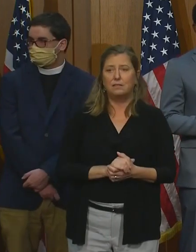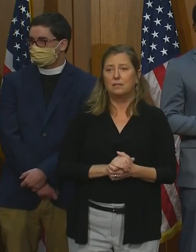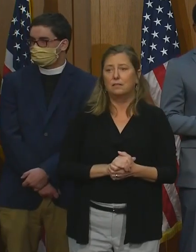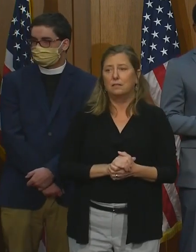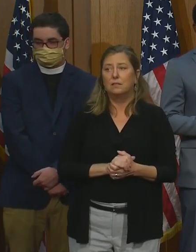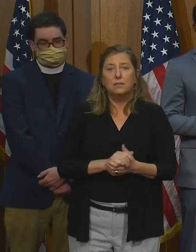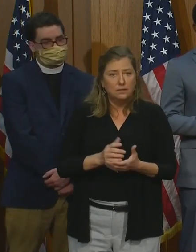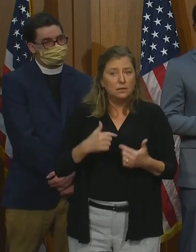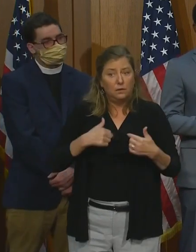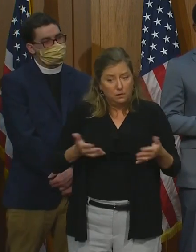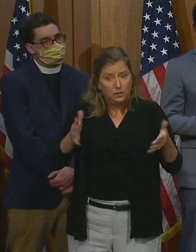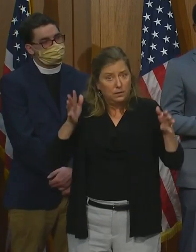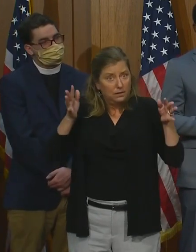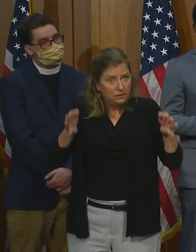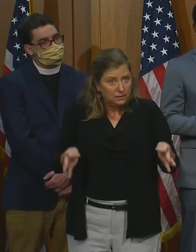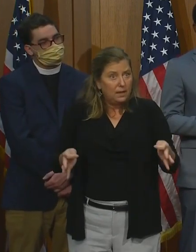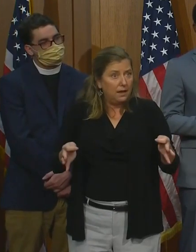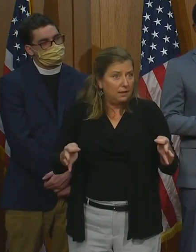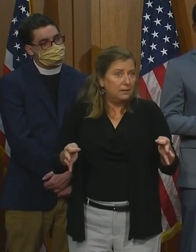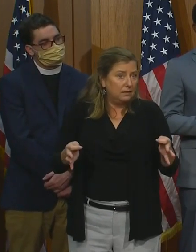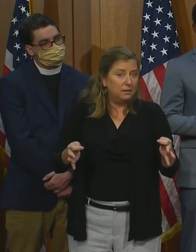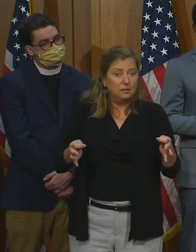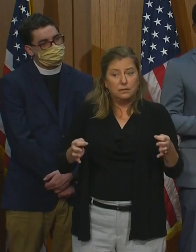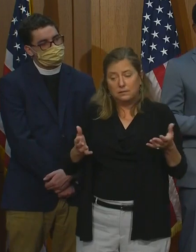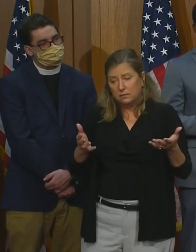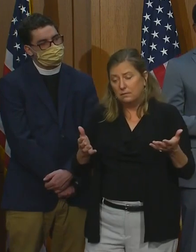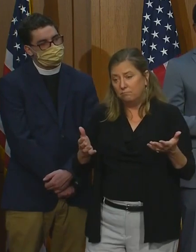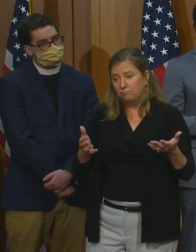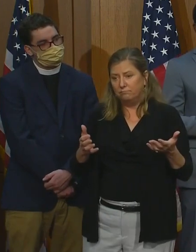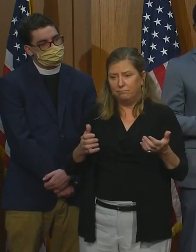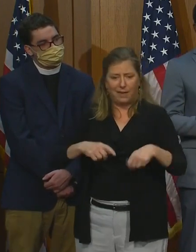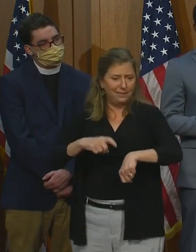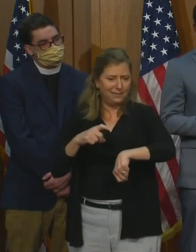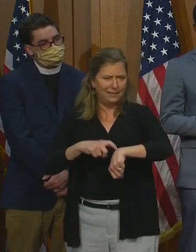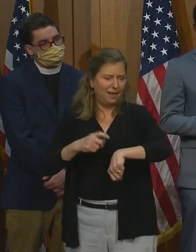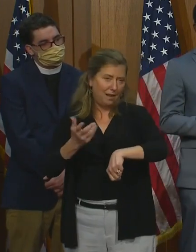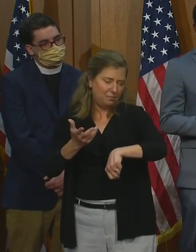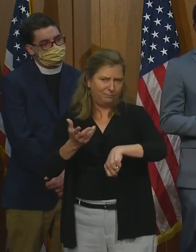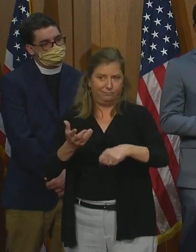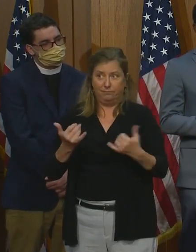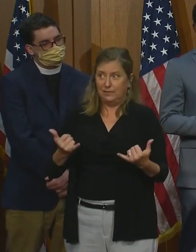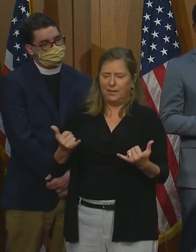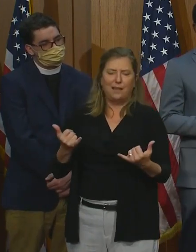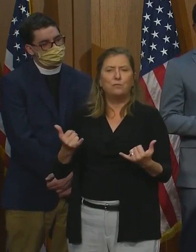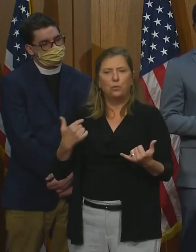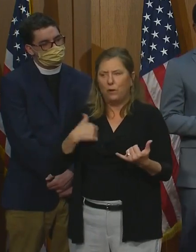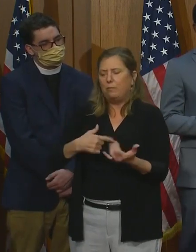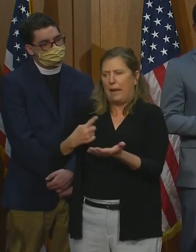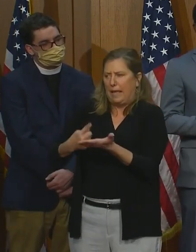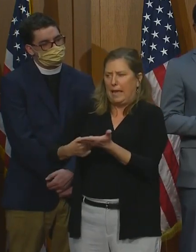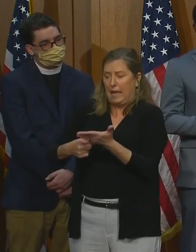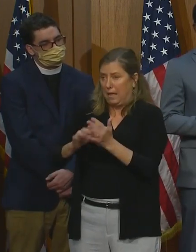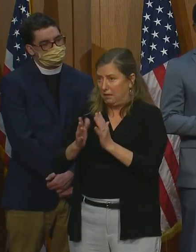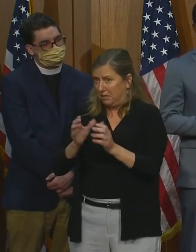RECOGNIZE THAT- AND SO- I MADE THE DECISION- AS FAR AS TIME